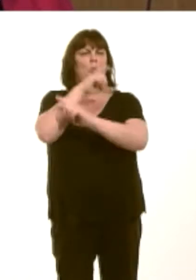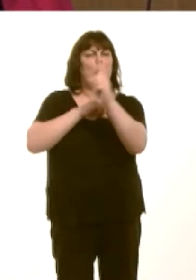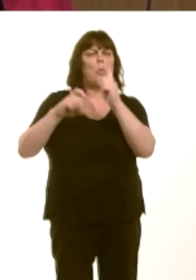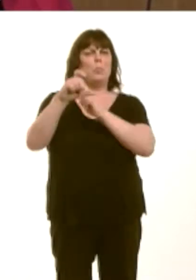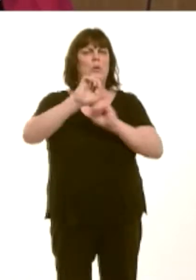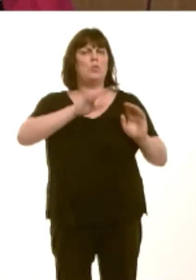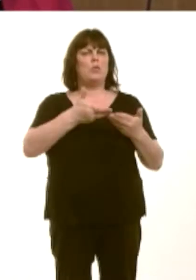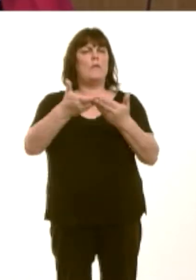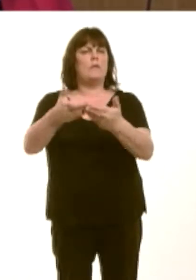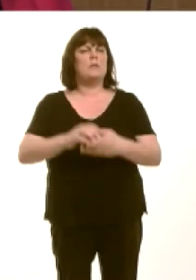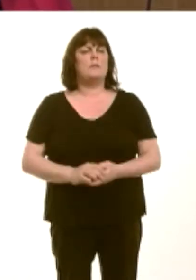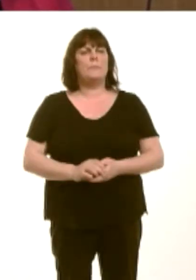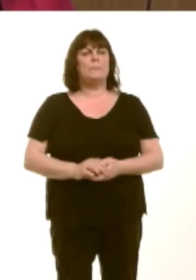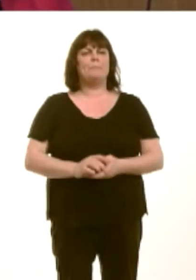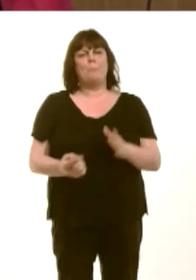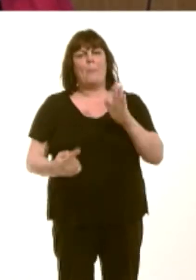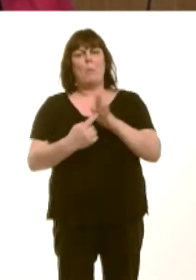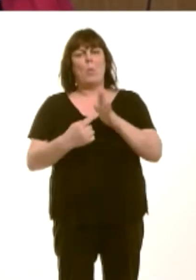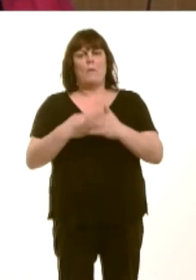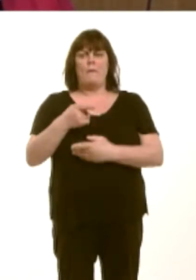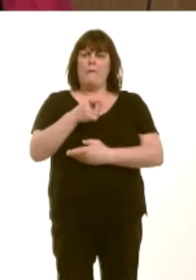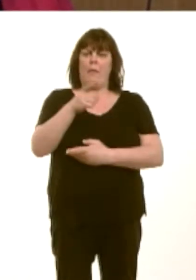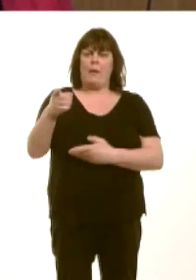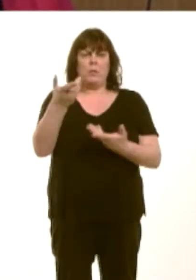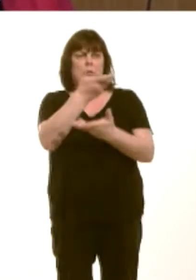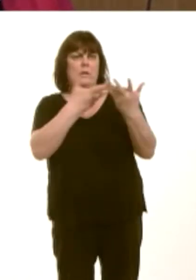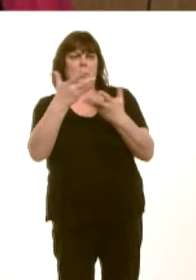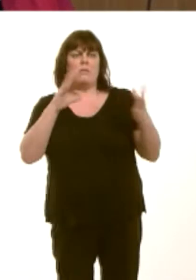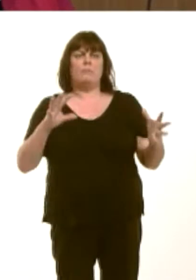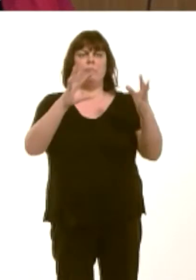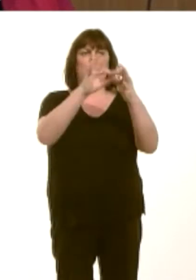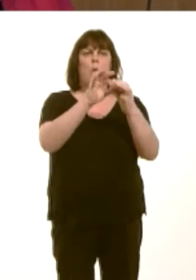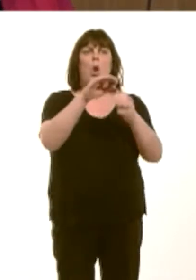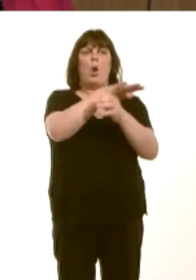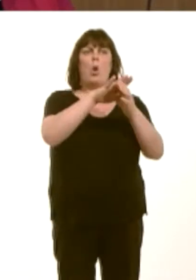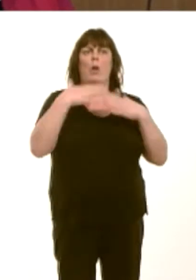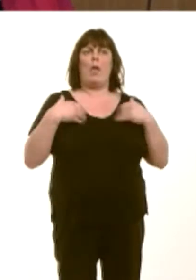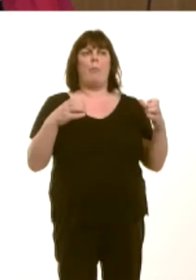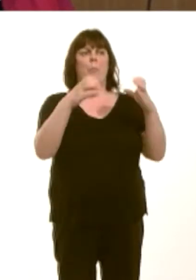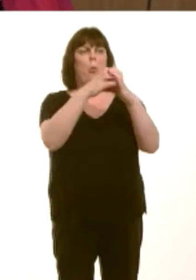In particular, itís important that they discuss their needs with the local health board, to see whether, in fact, their needs can be addressed.